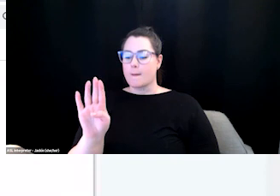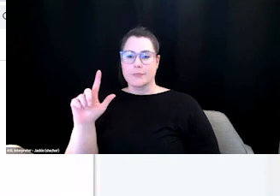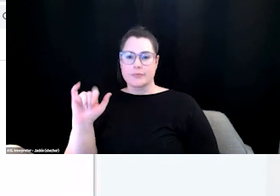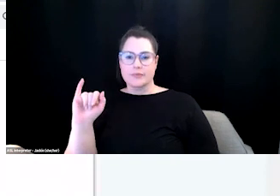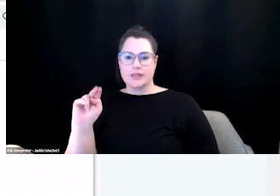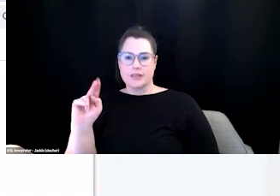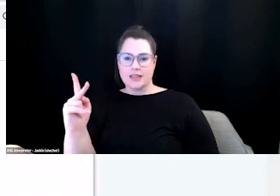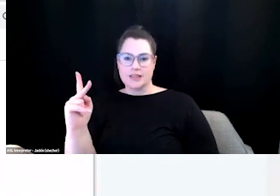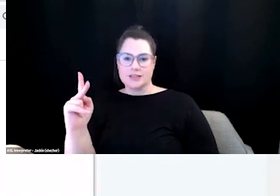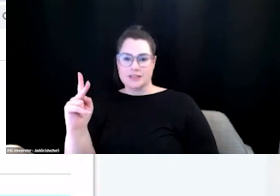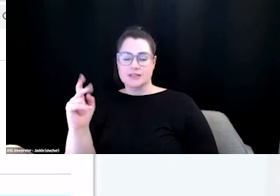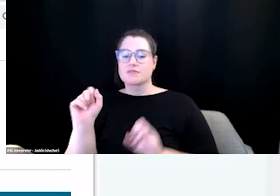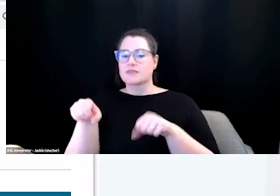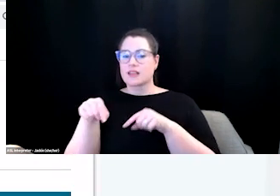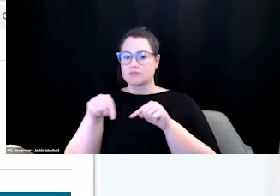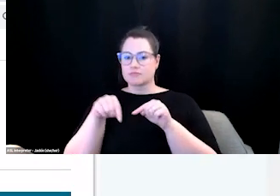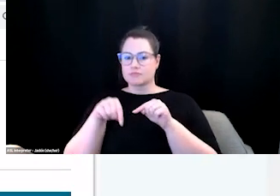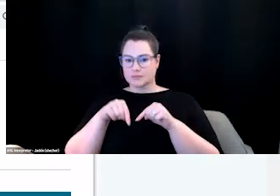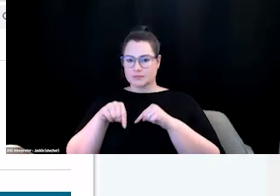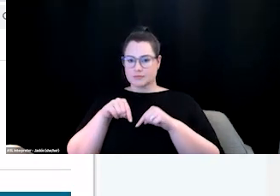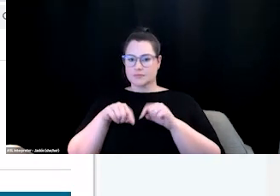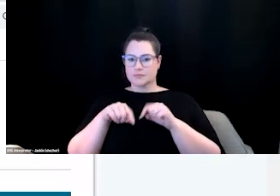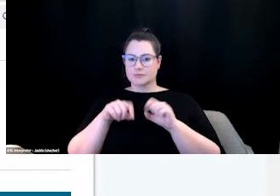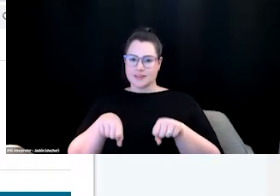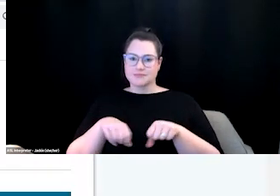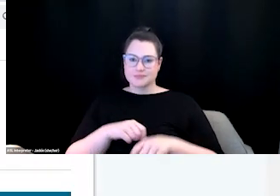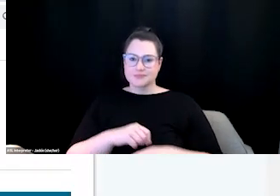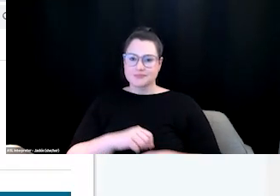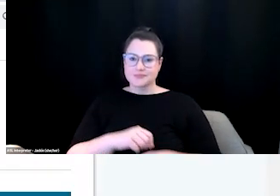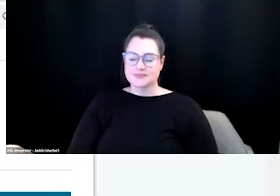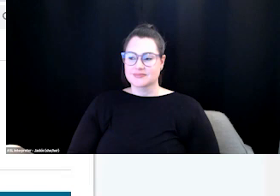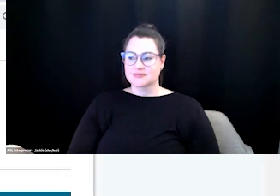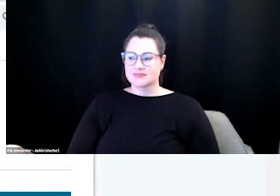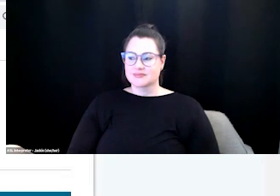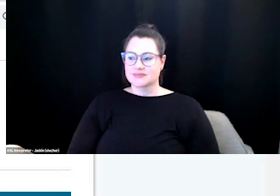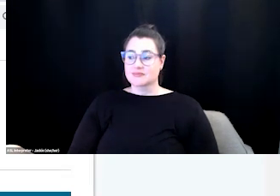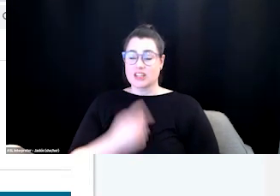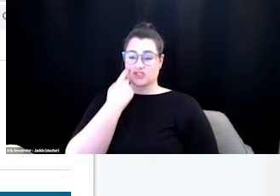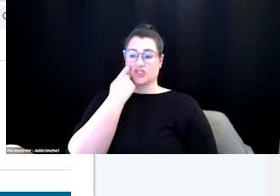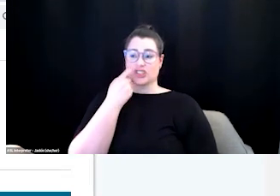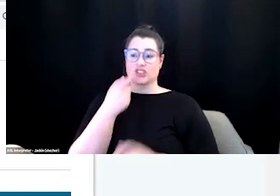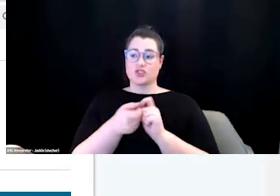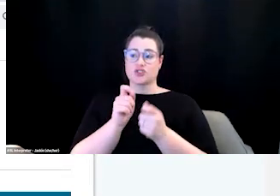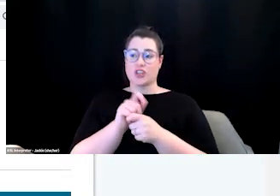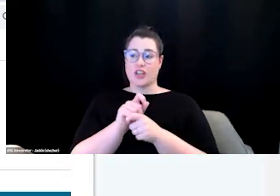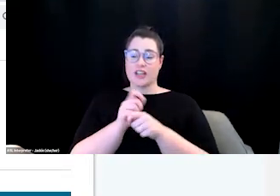I can go back to the Main Page here. So I just updated the Cover Sheet. As you can see, this section, it starts to change.